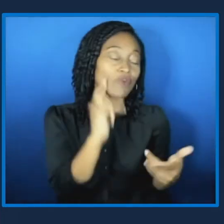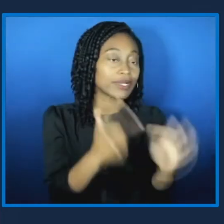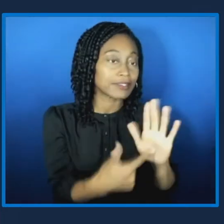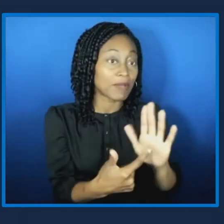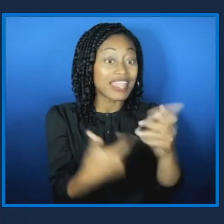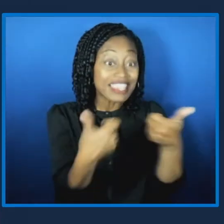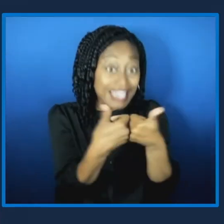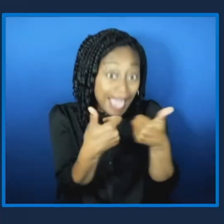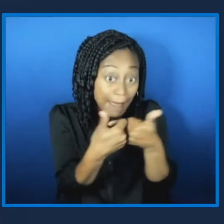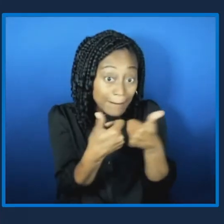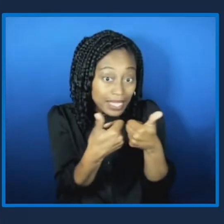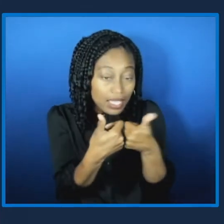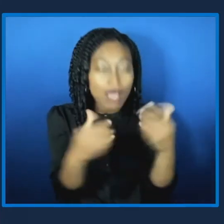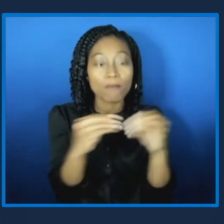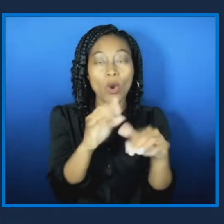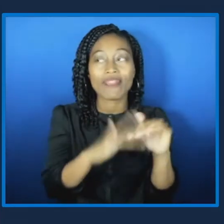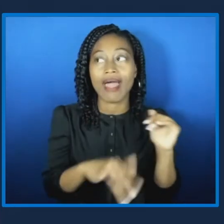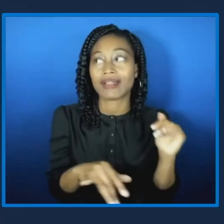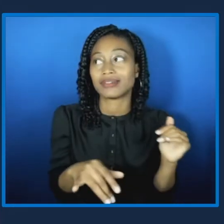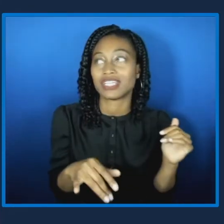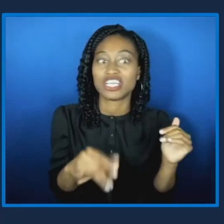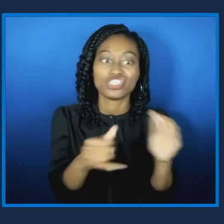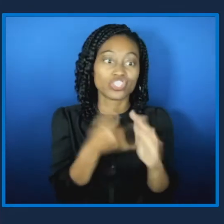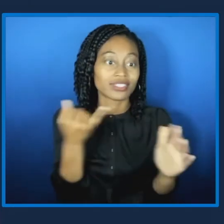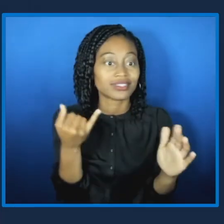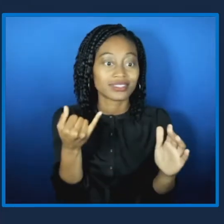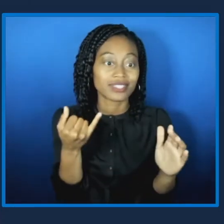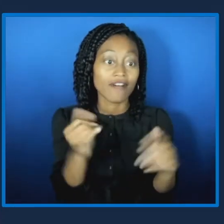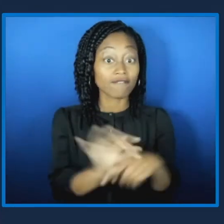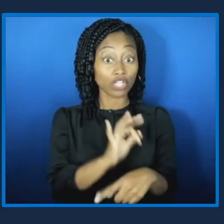than just the kind of the functional accessibility. They really started to get excited